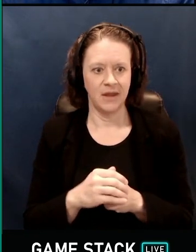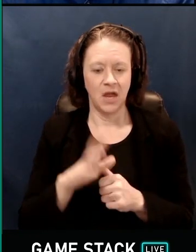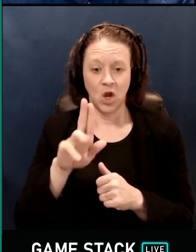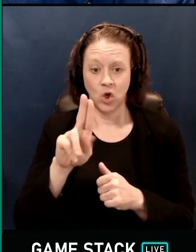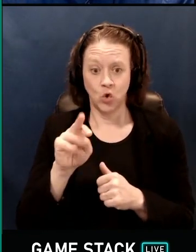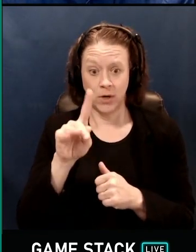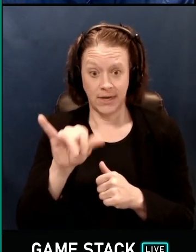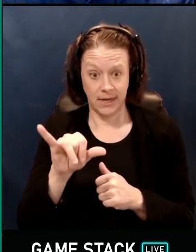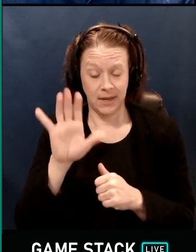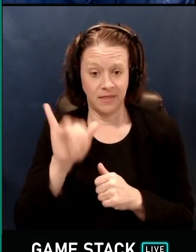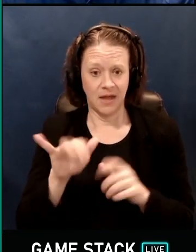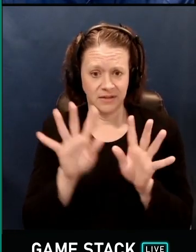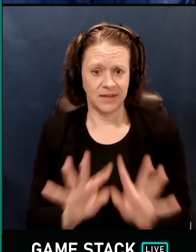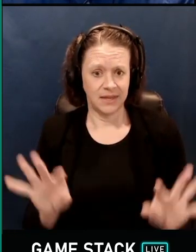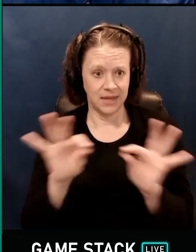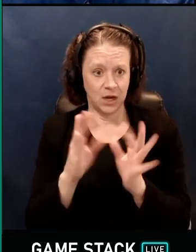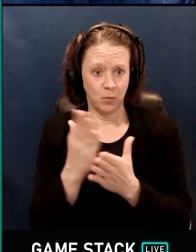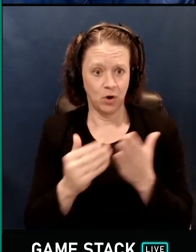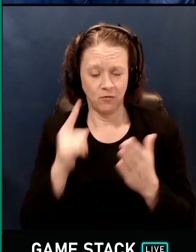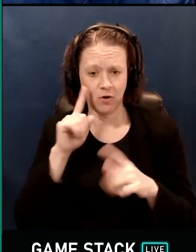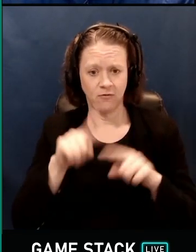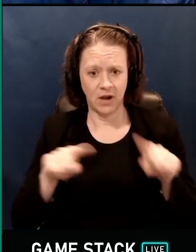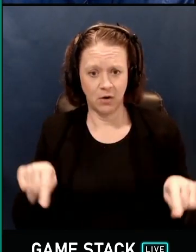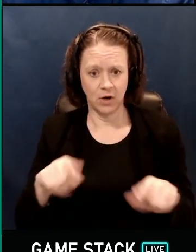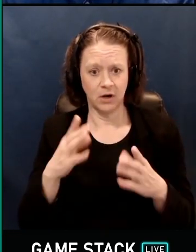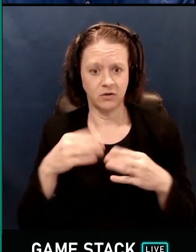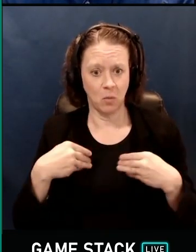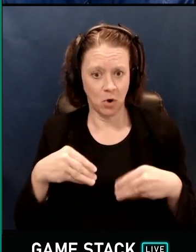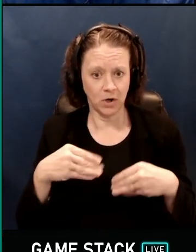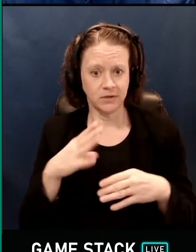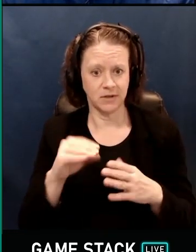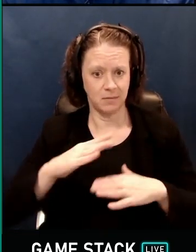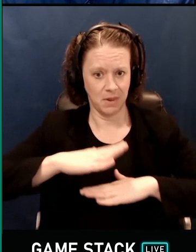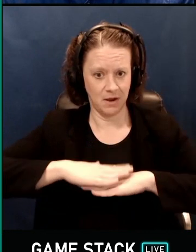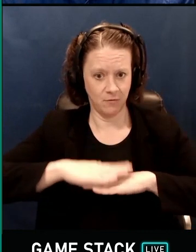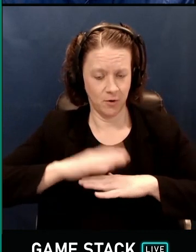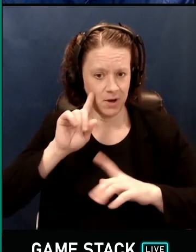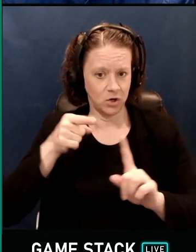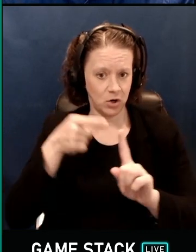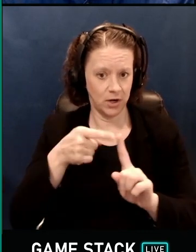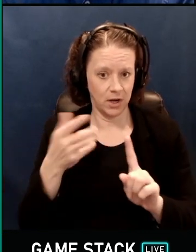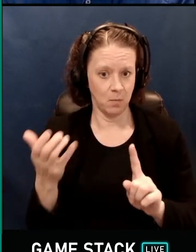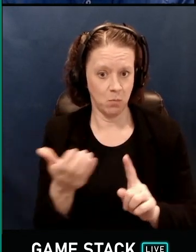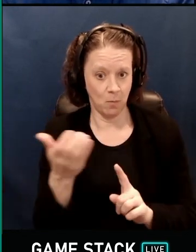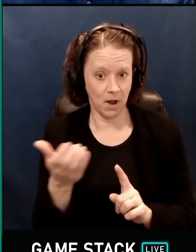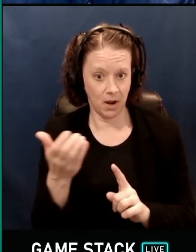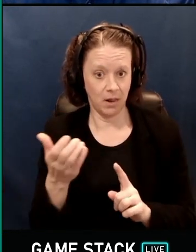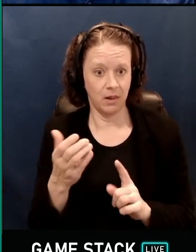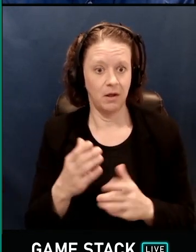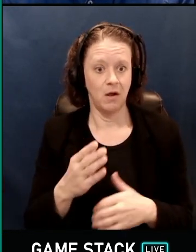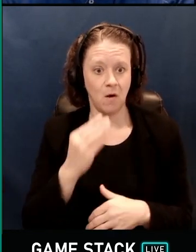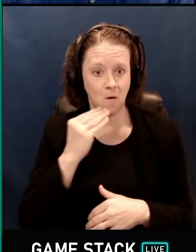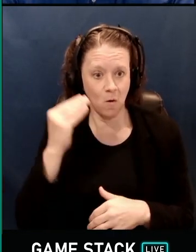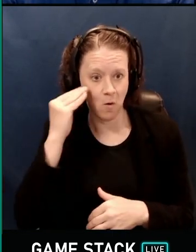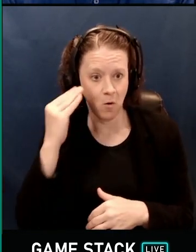markets and platforms. Targeting mobile, home and arcade, we are creating so many